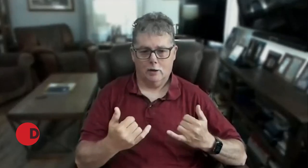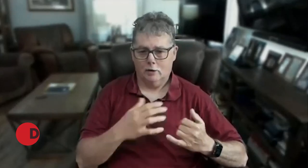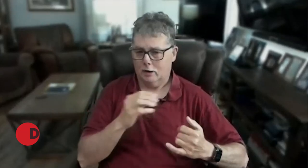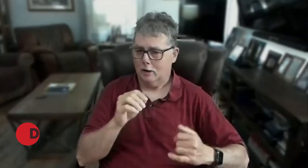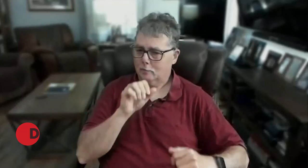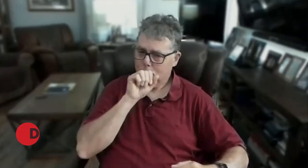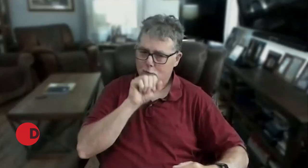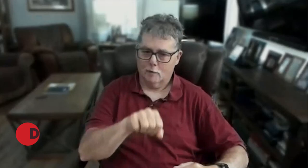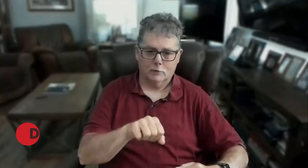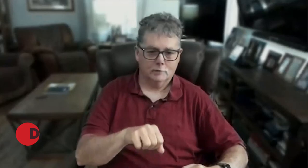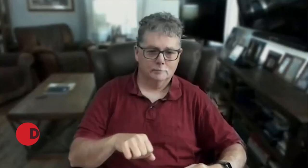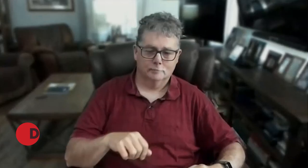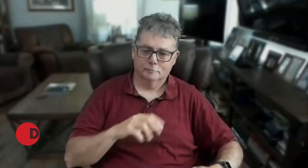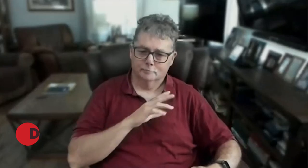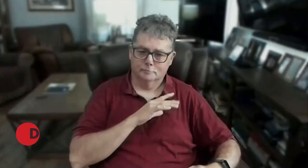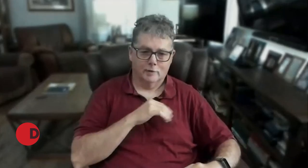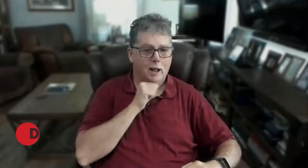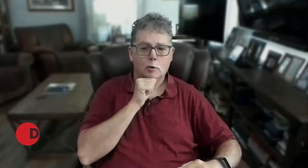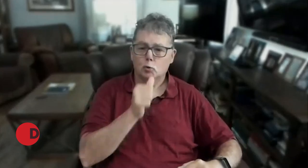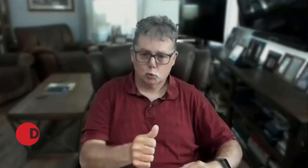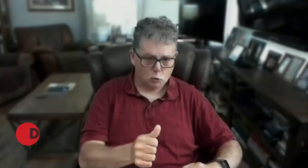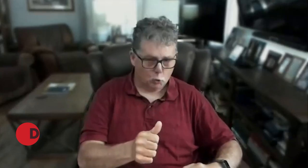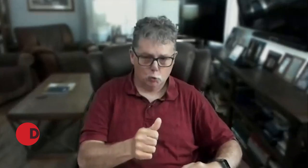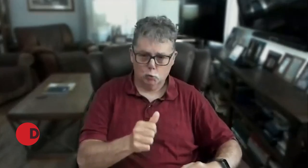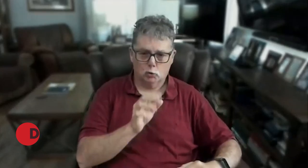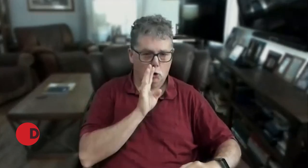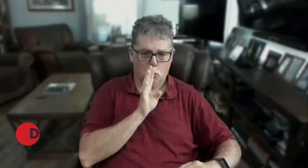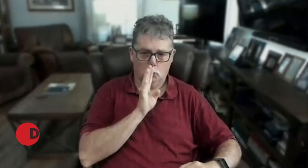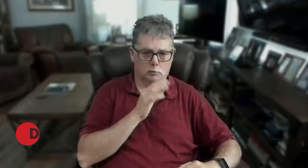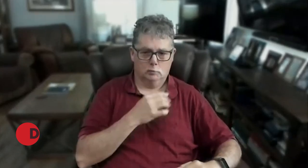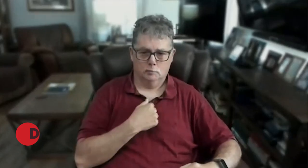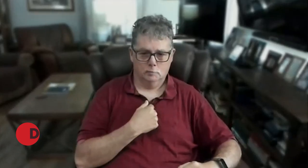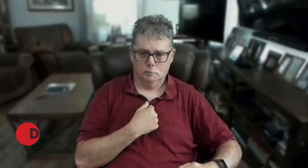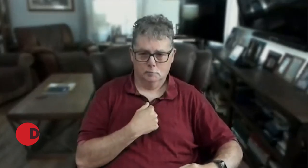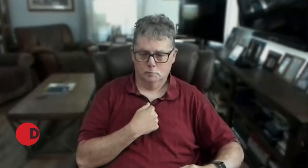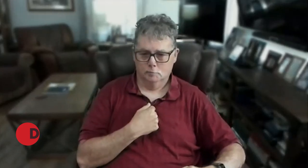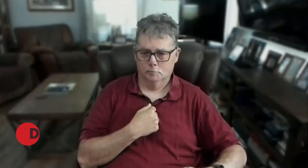This is the best use I have now. I don't talk!